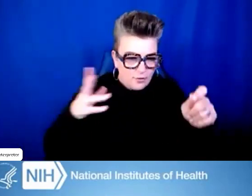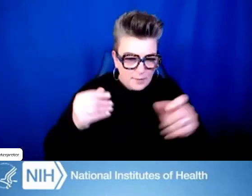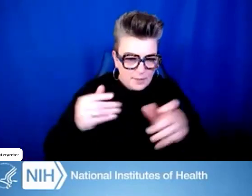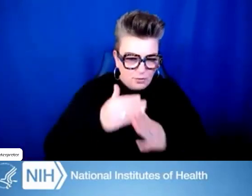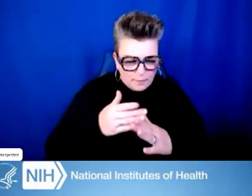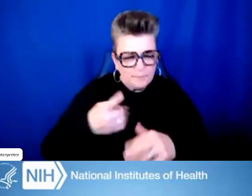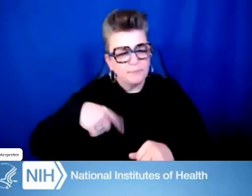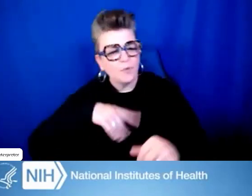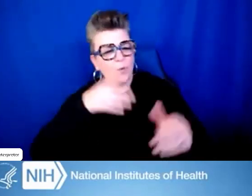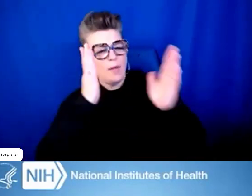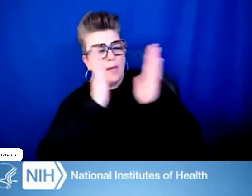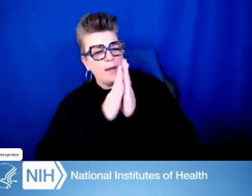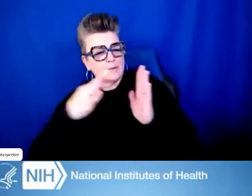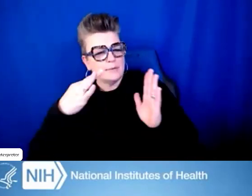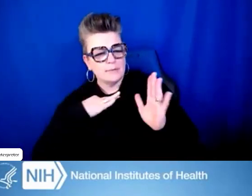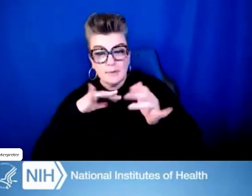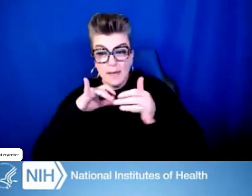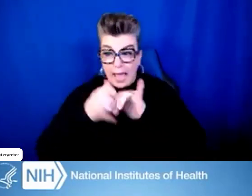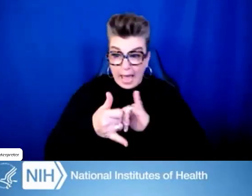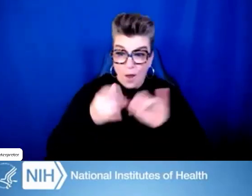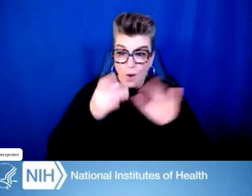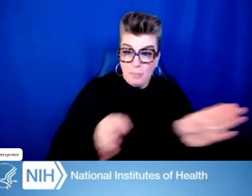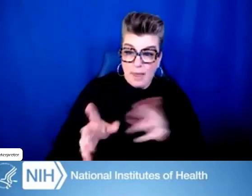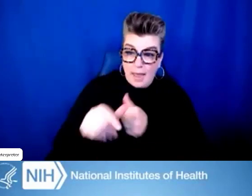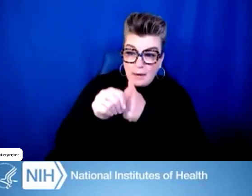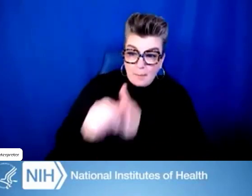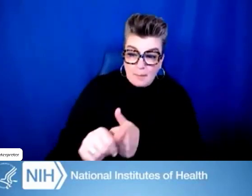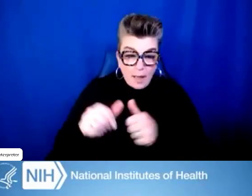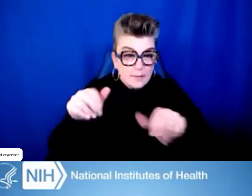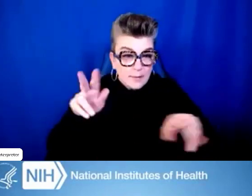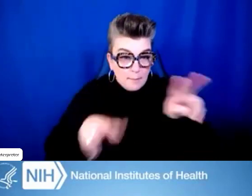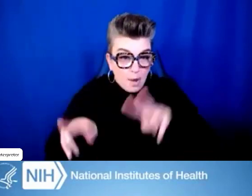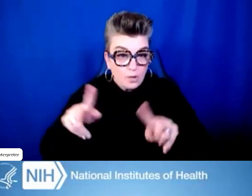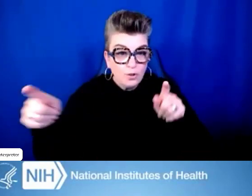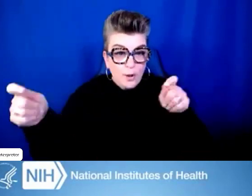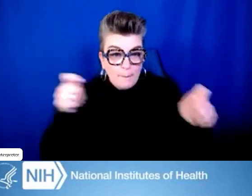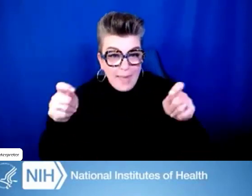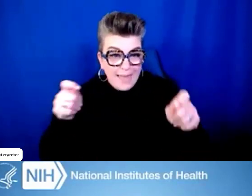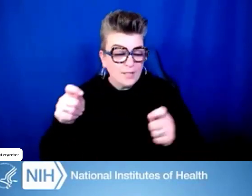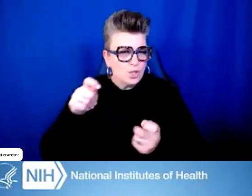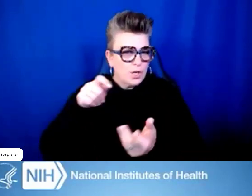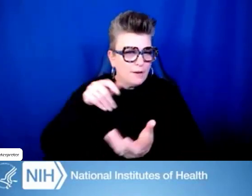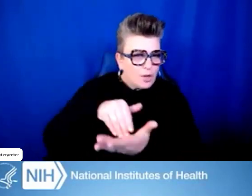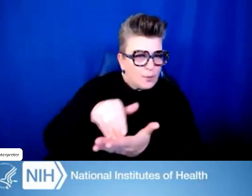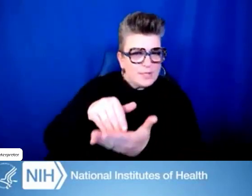how compliance with the plans will be monitored and managed, the frequency and oversight and by whom, such as titles and roles.